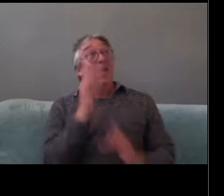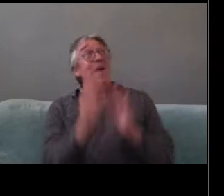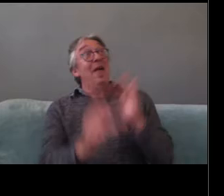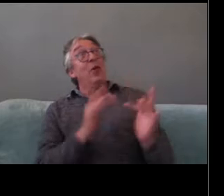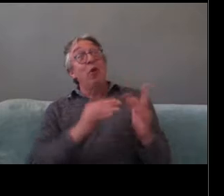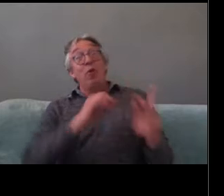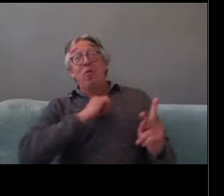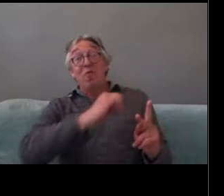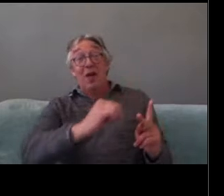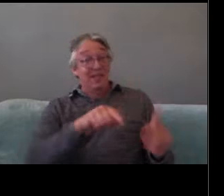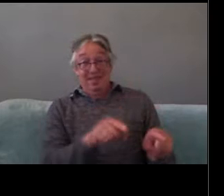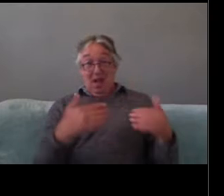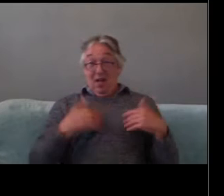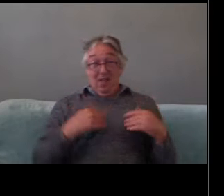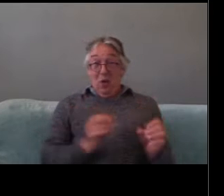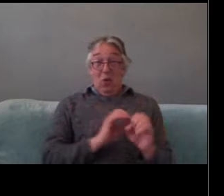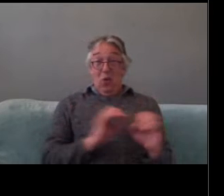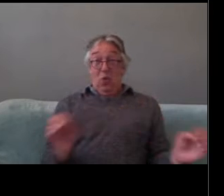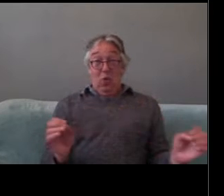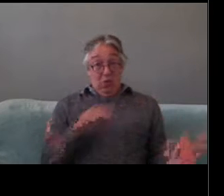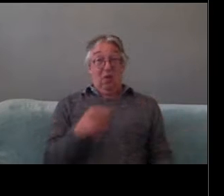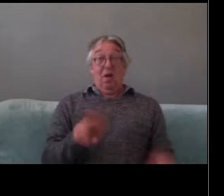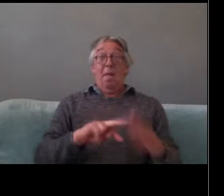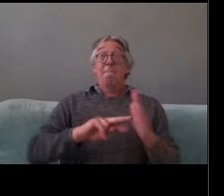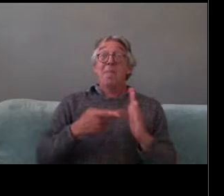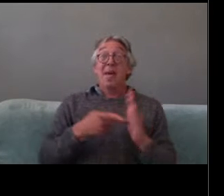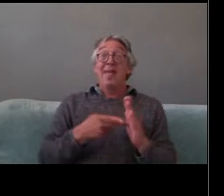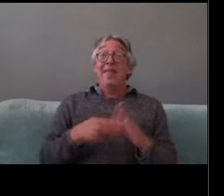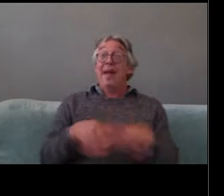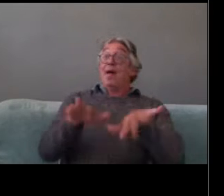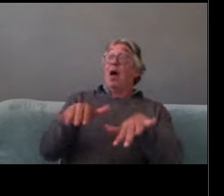Their access to digital education can be very much broken.